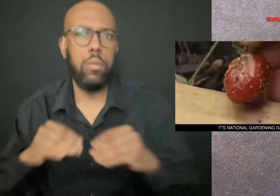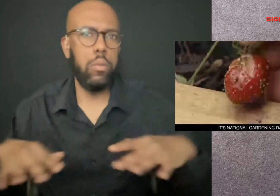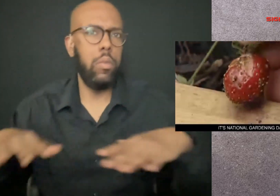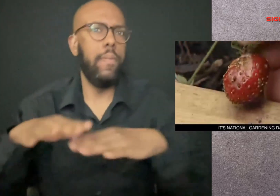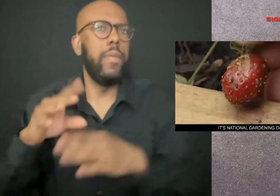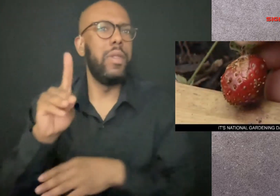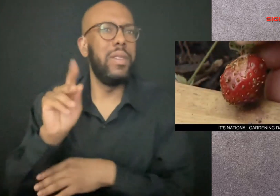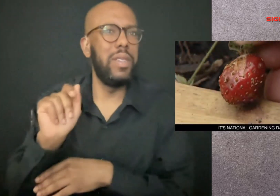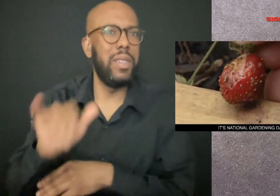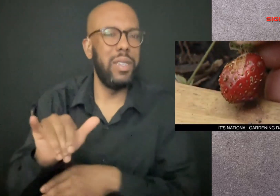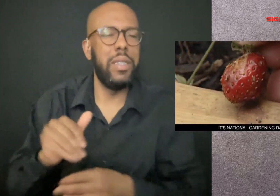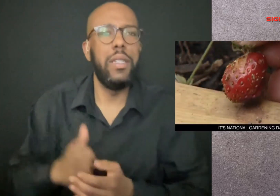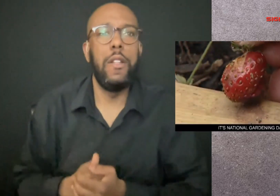it took almost 3 years